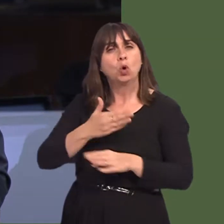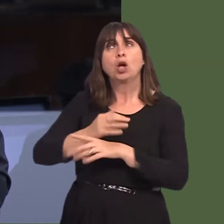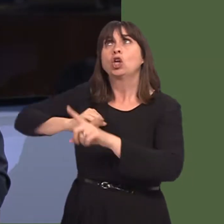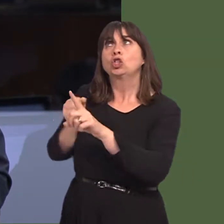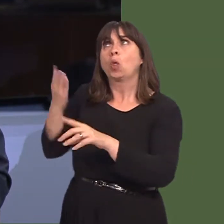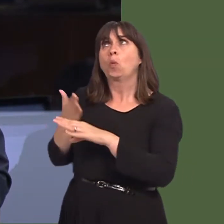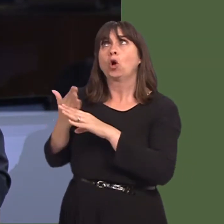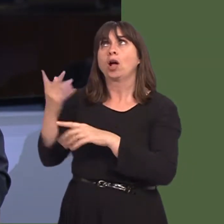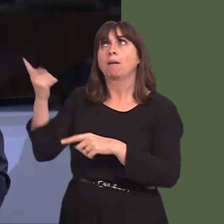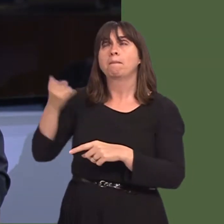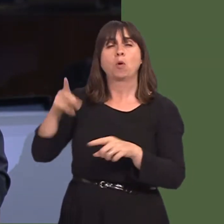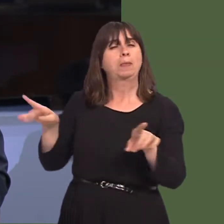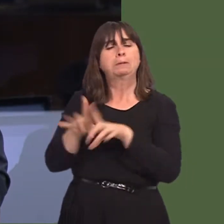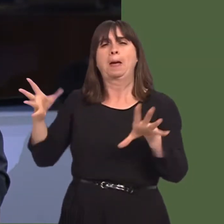packets of about £301 per week.